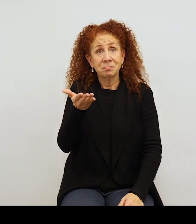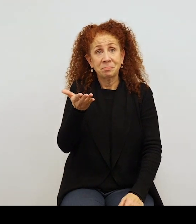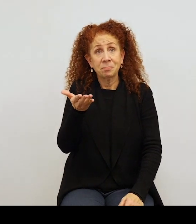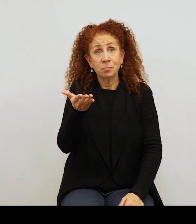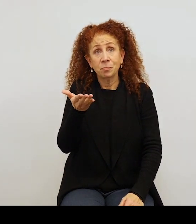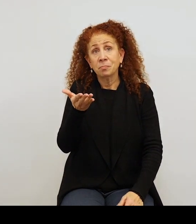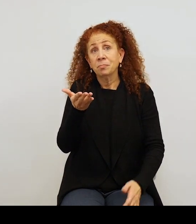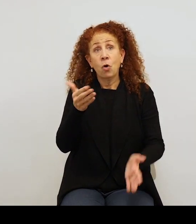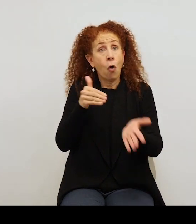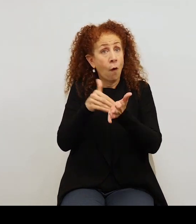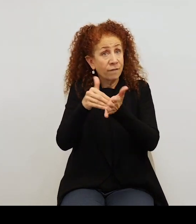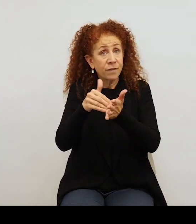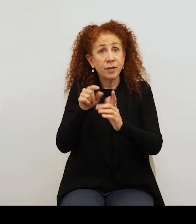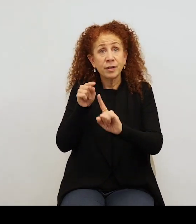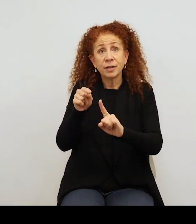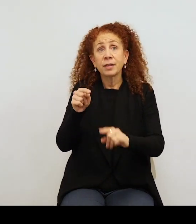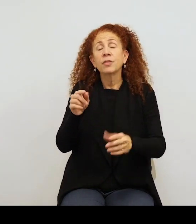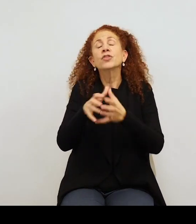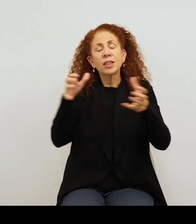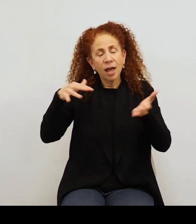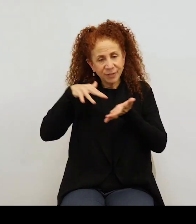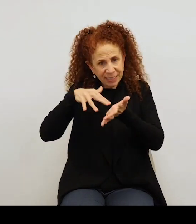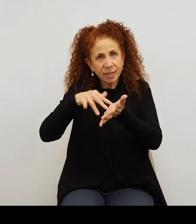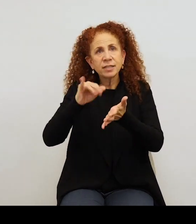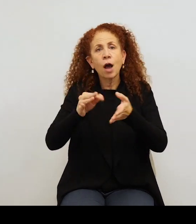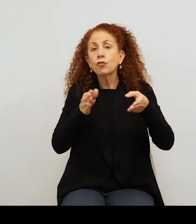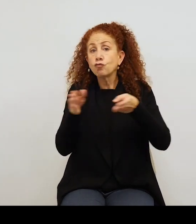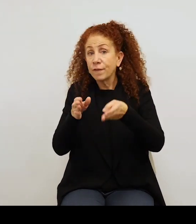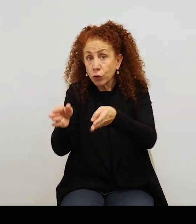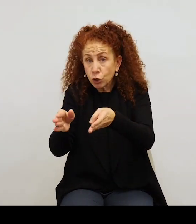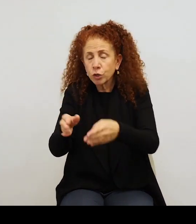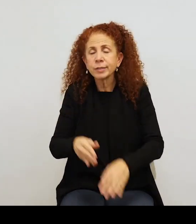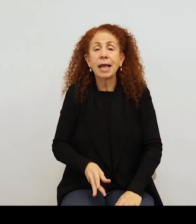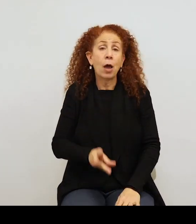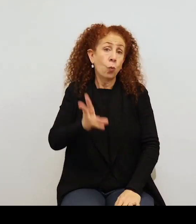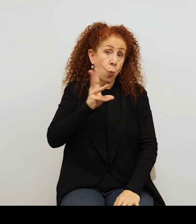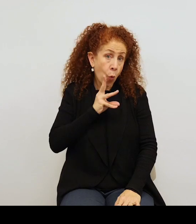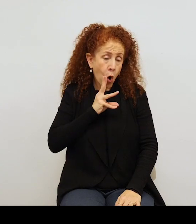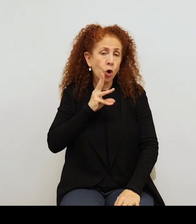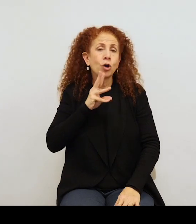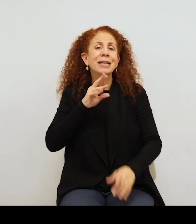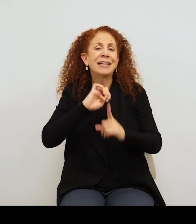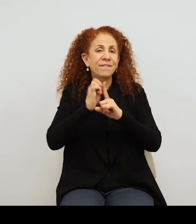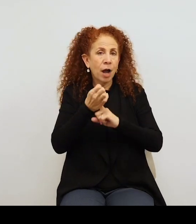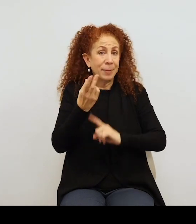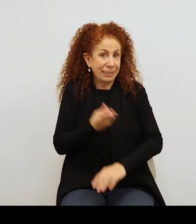Often-- we have lots of study of rivers and water in environmental history.